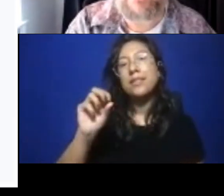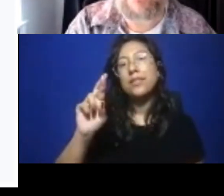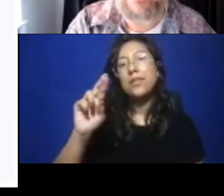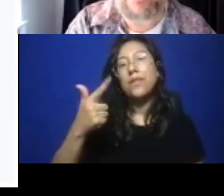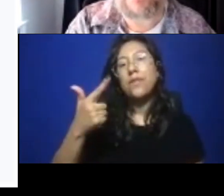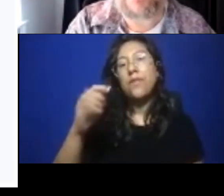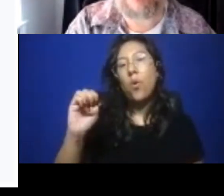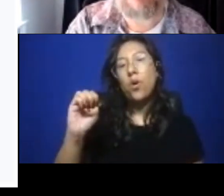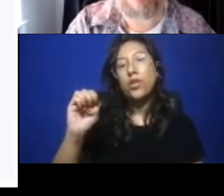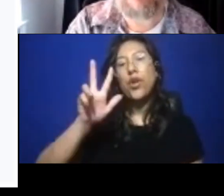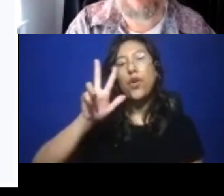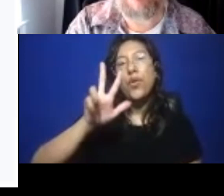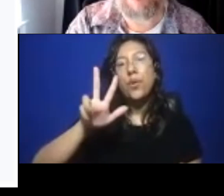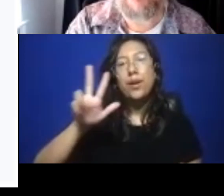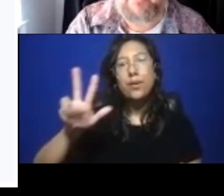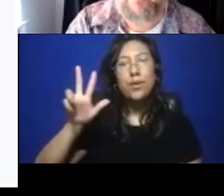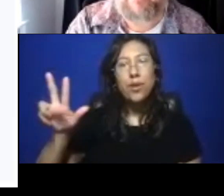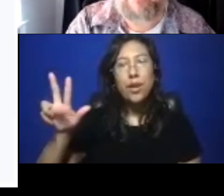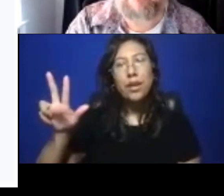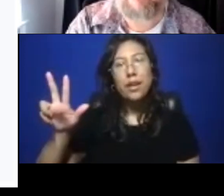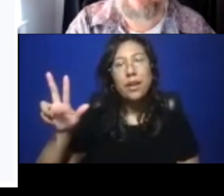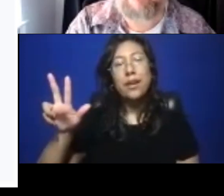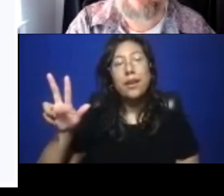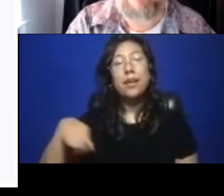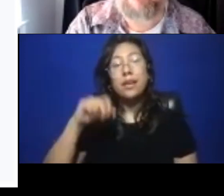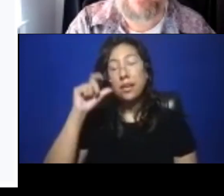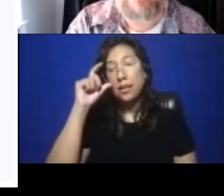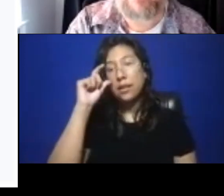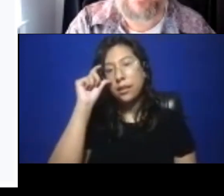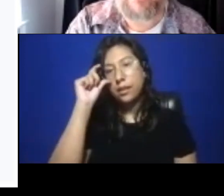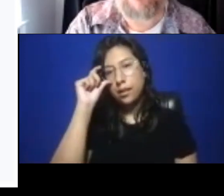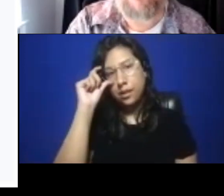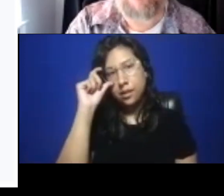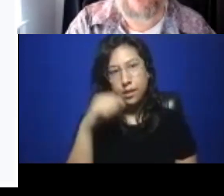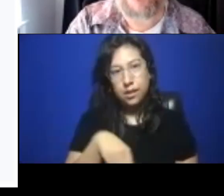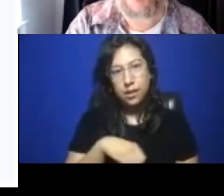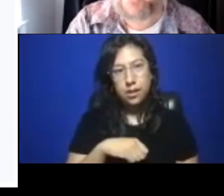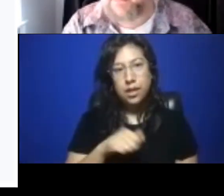and you text FORGE....